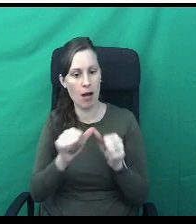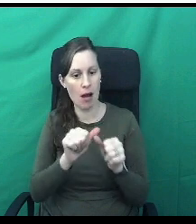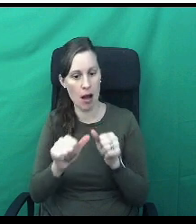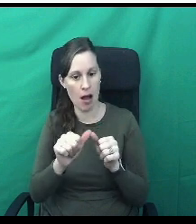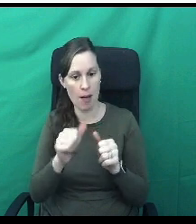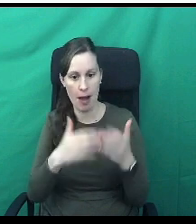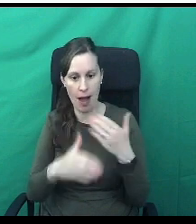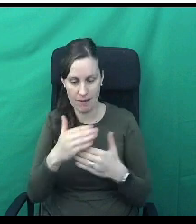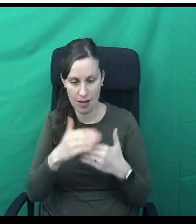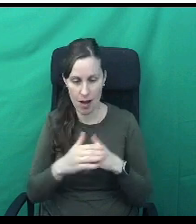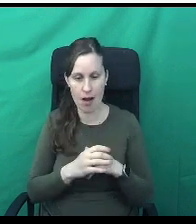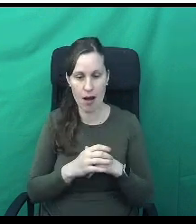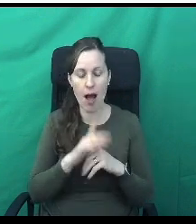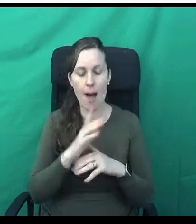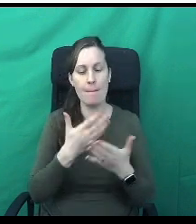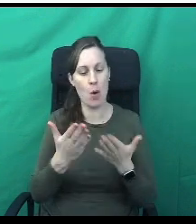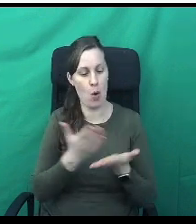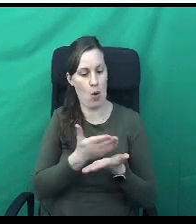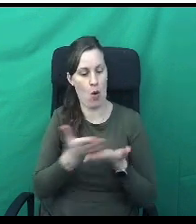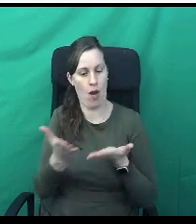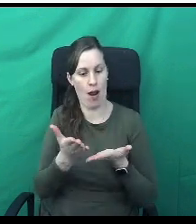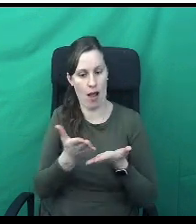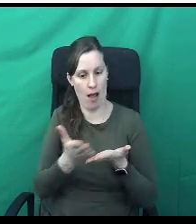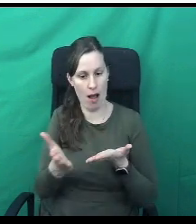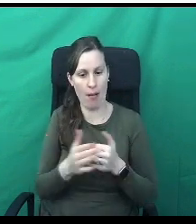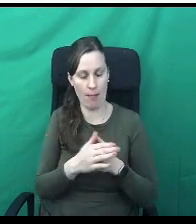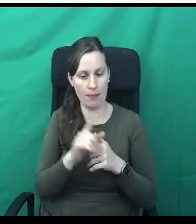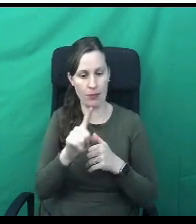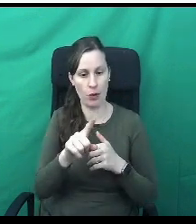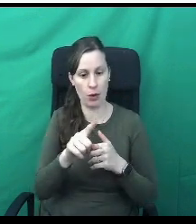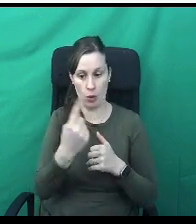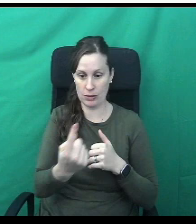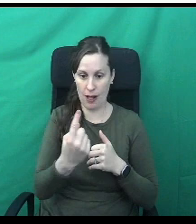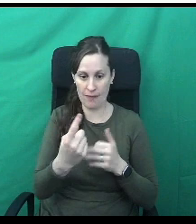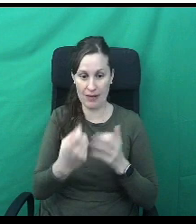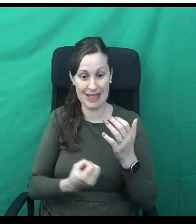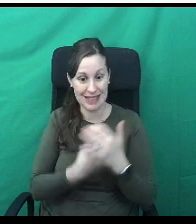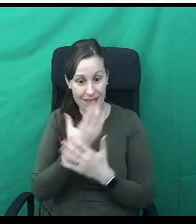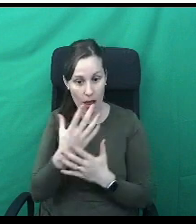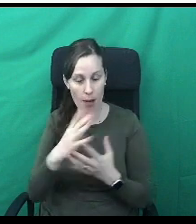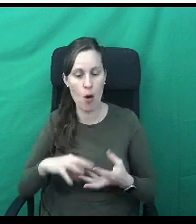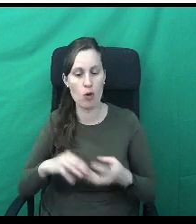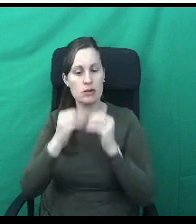It's actually more readable as a developer or a designer and more